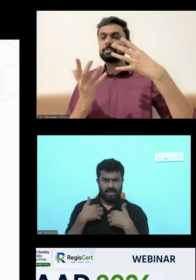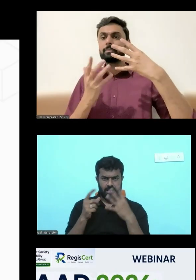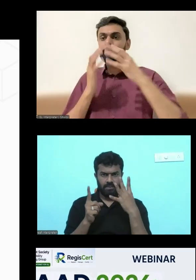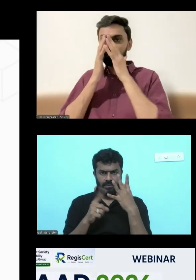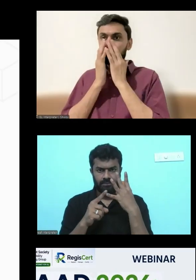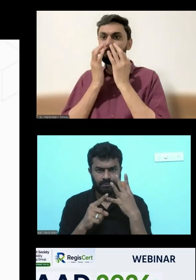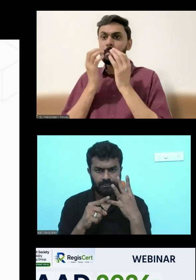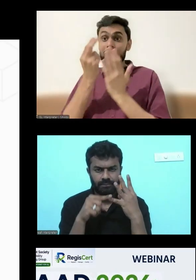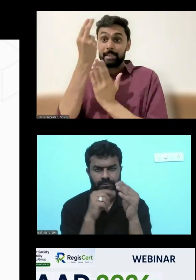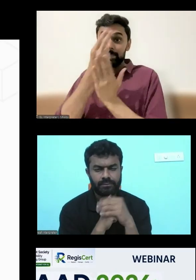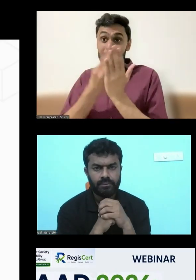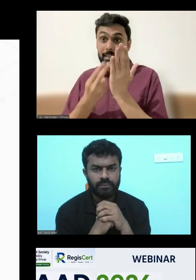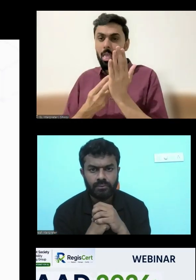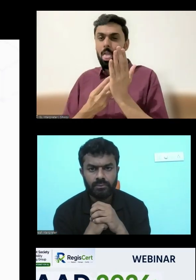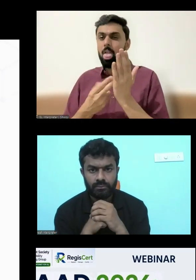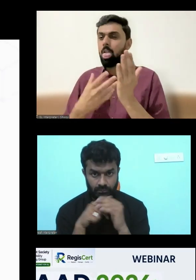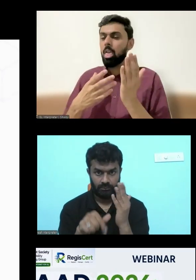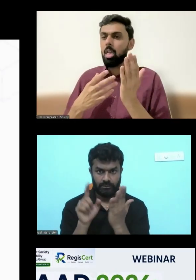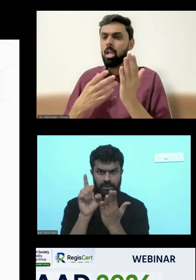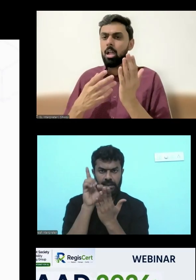That is anticipating diverse learner need.